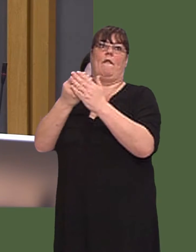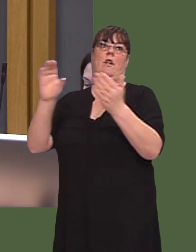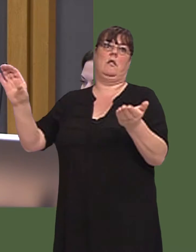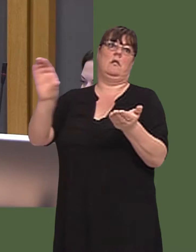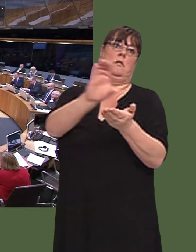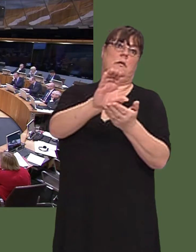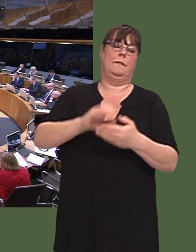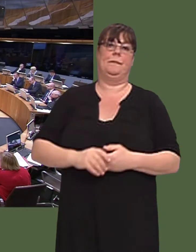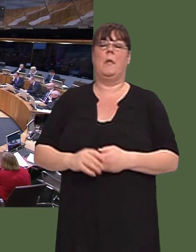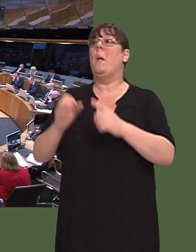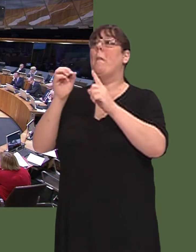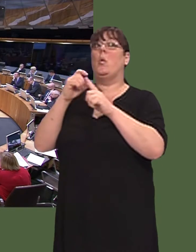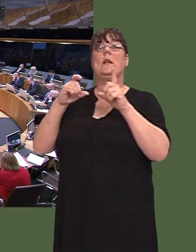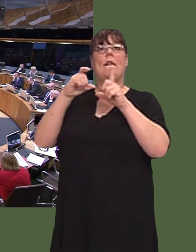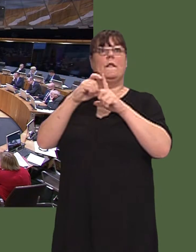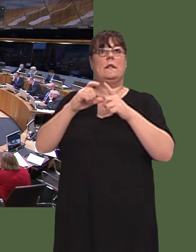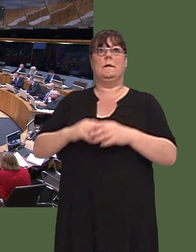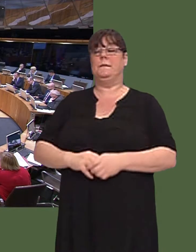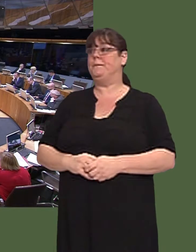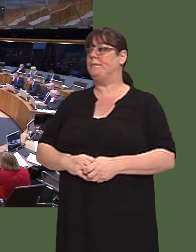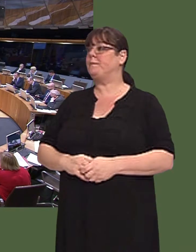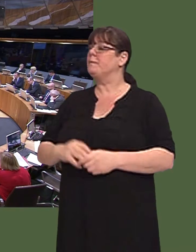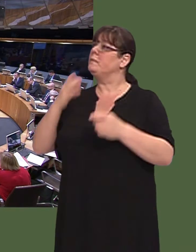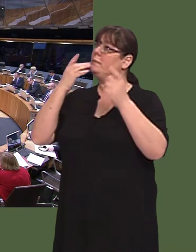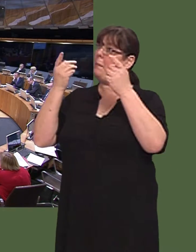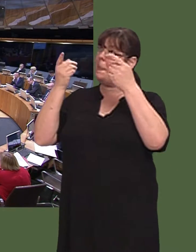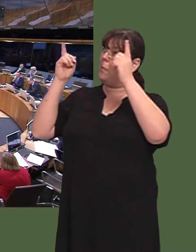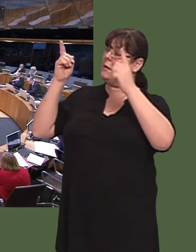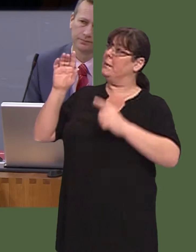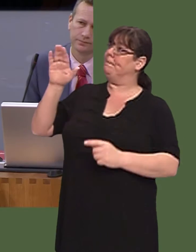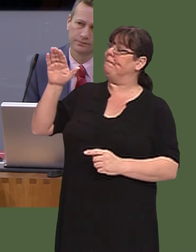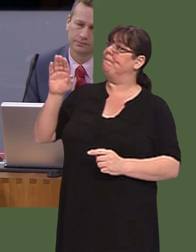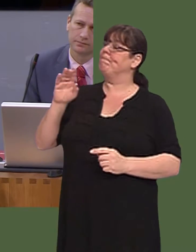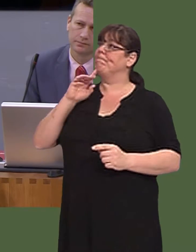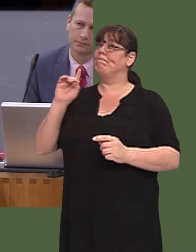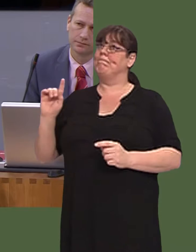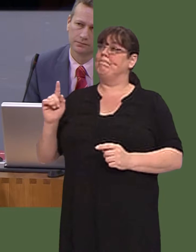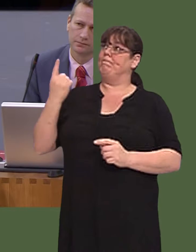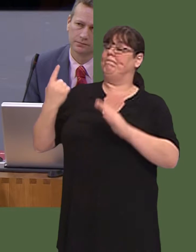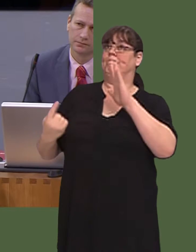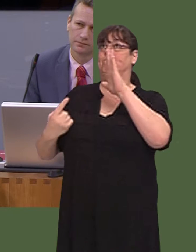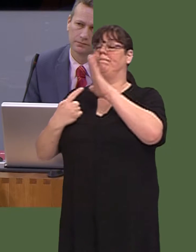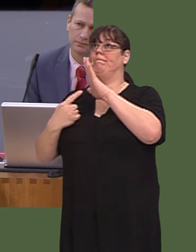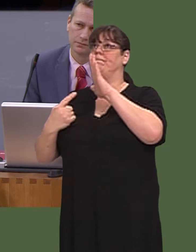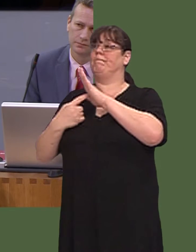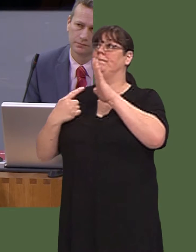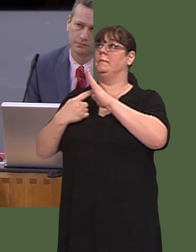Paul Davies: First Minister, one of the key elements of economic development plans of